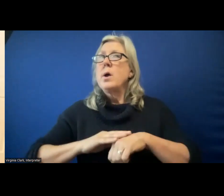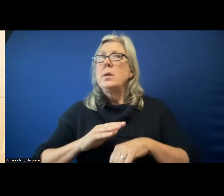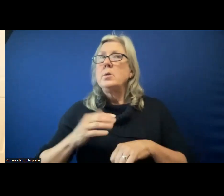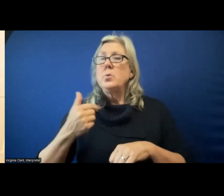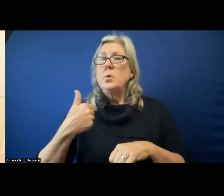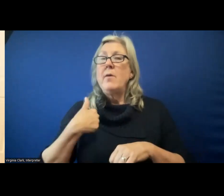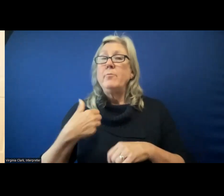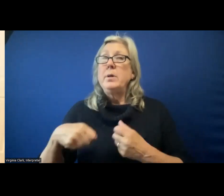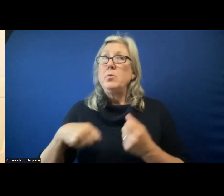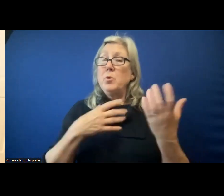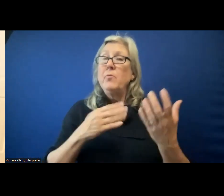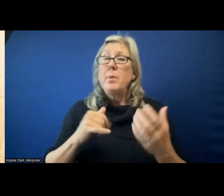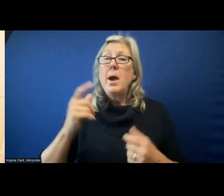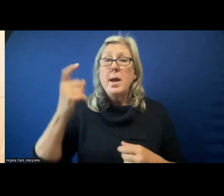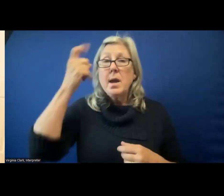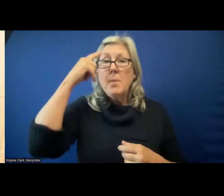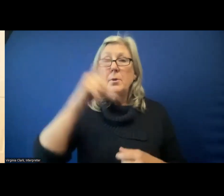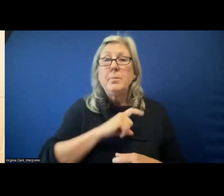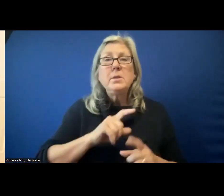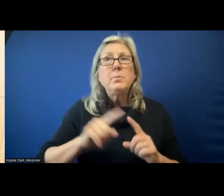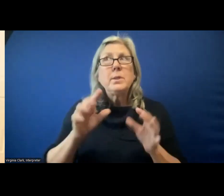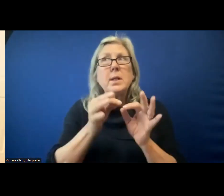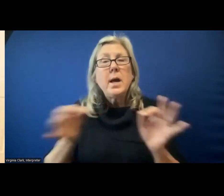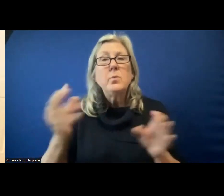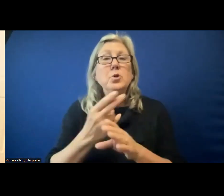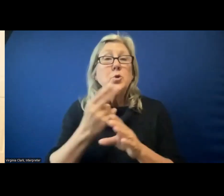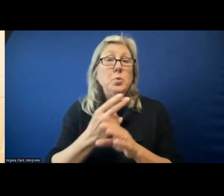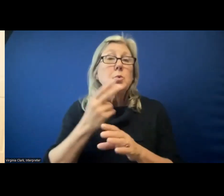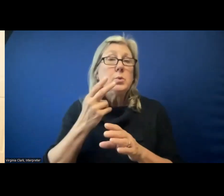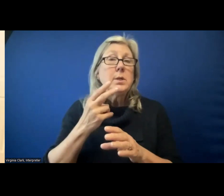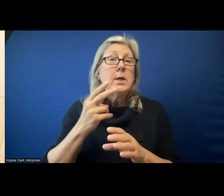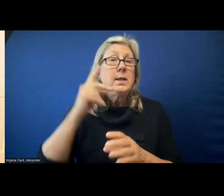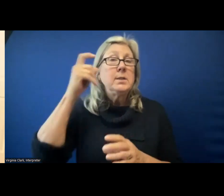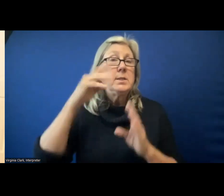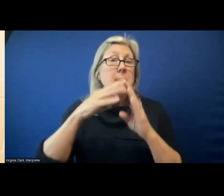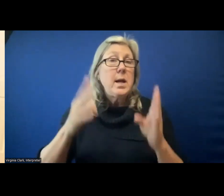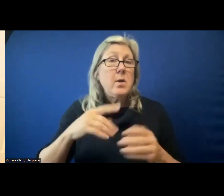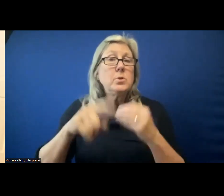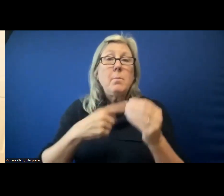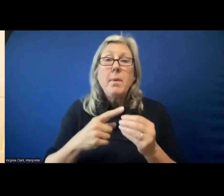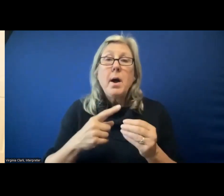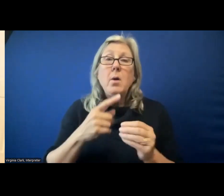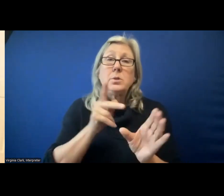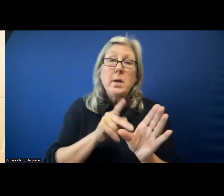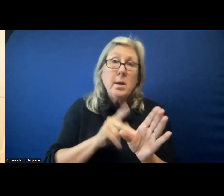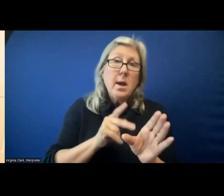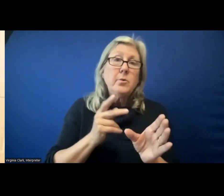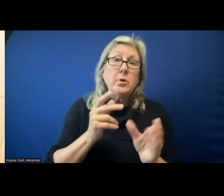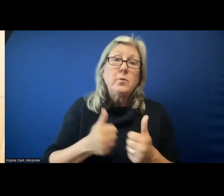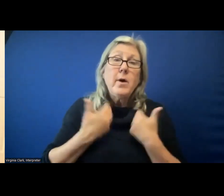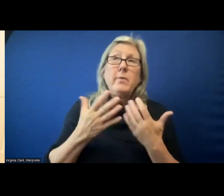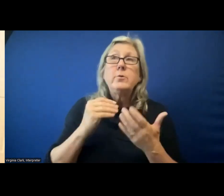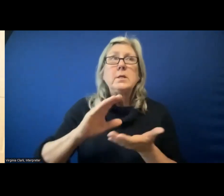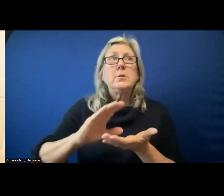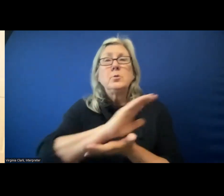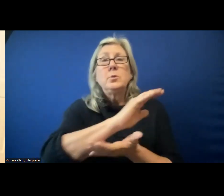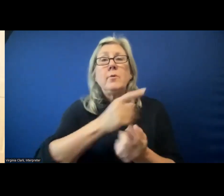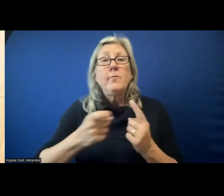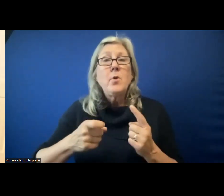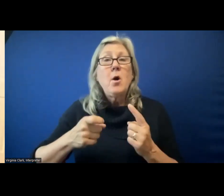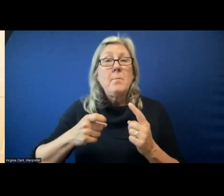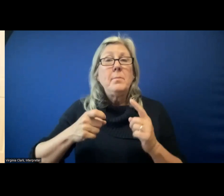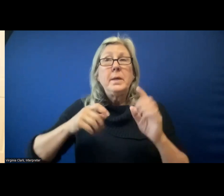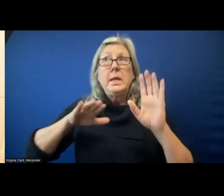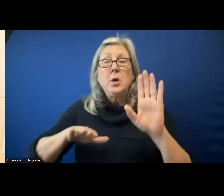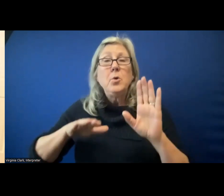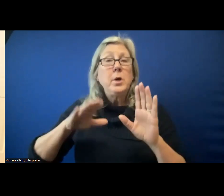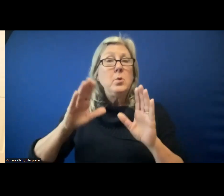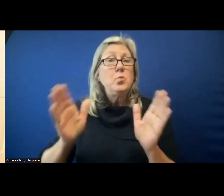rhetoric and language about psychiatric survivors and our exclusion in the senate has not changed.